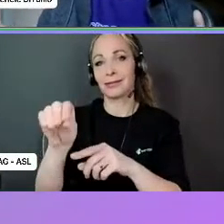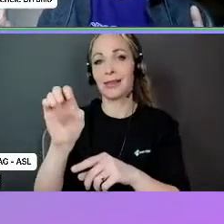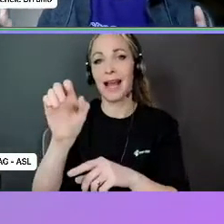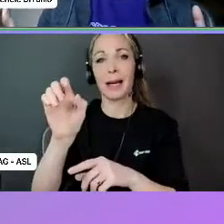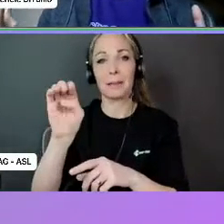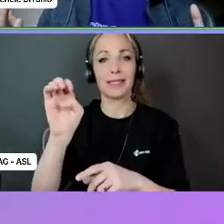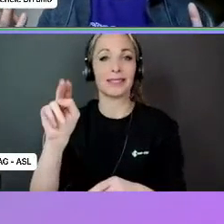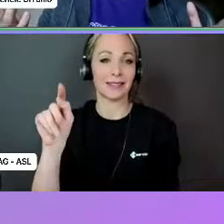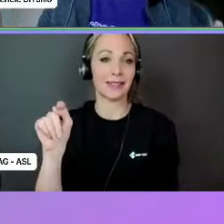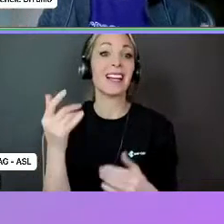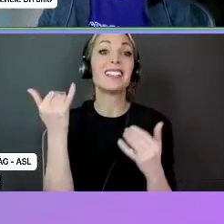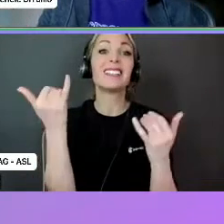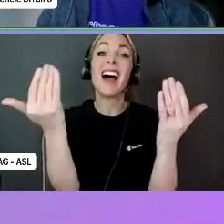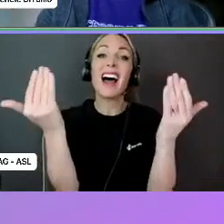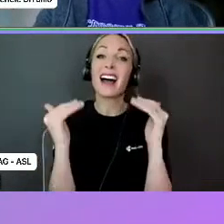alright, so let's talk about handling those those form